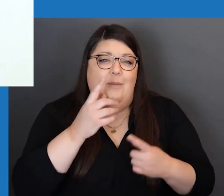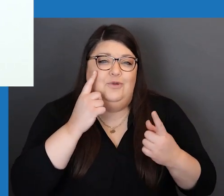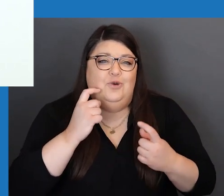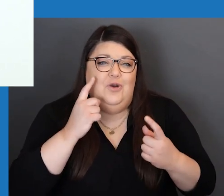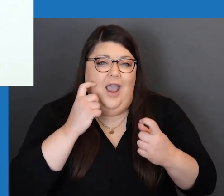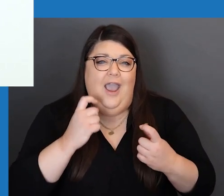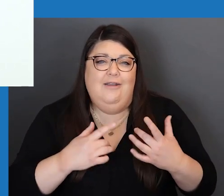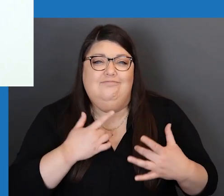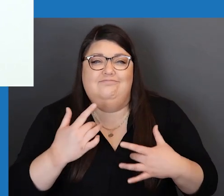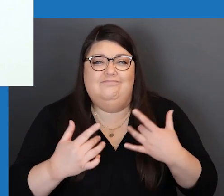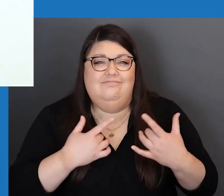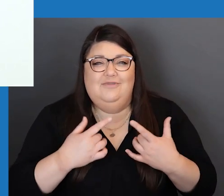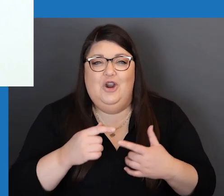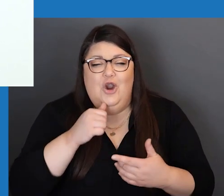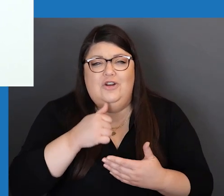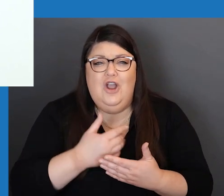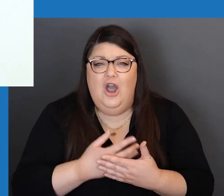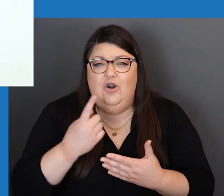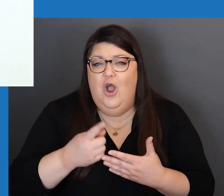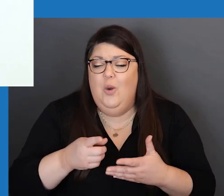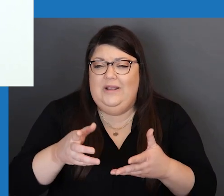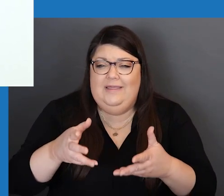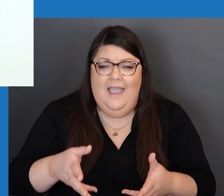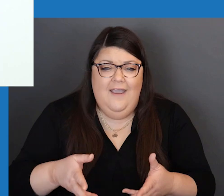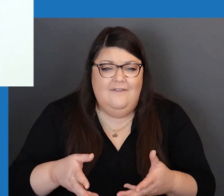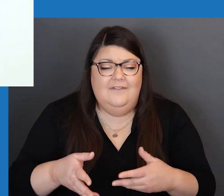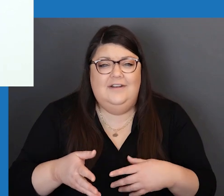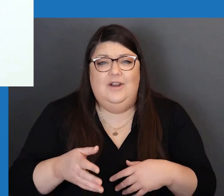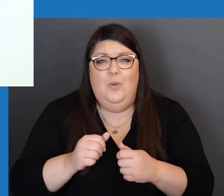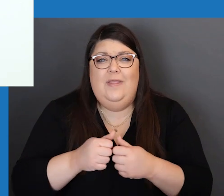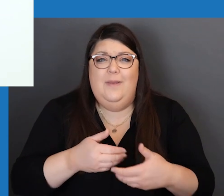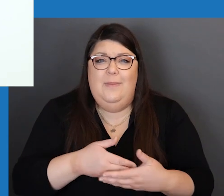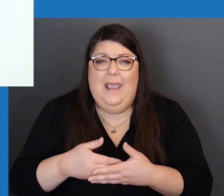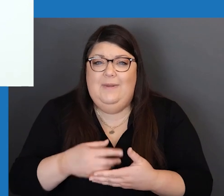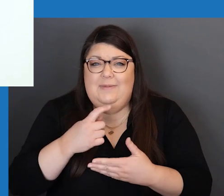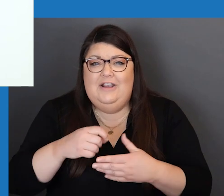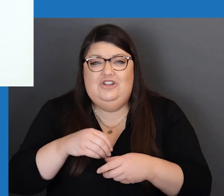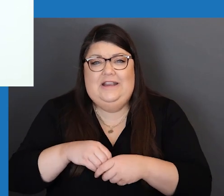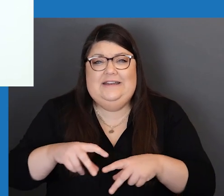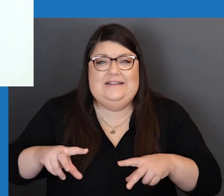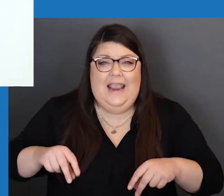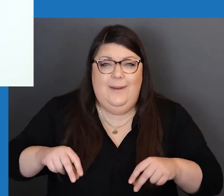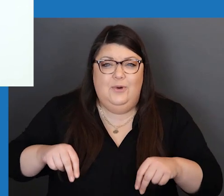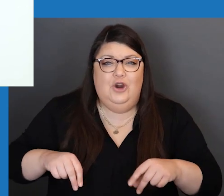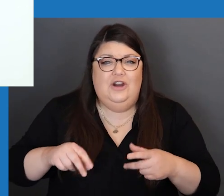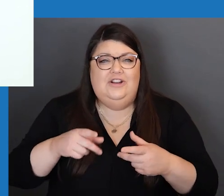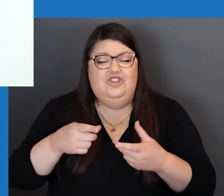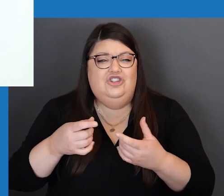They, like, her daughter always gets left, you know, with the babies because she's in a diaper and that she's behind developmentally,